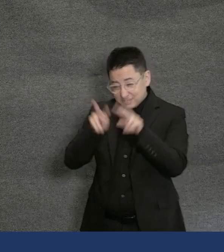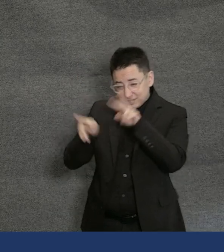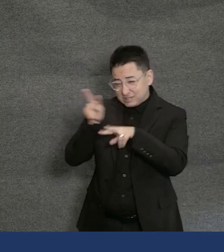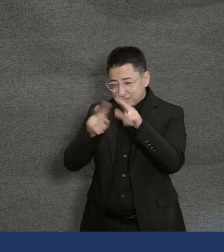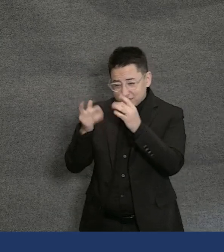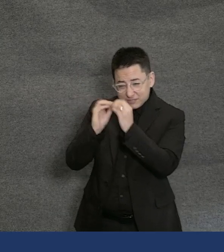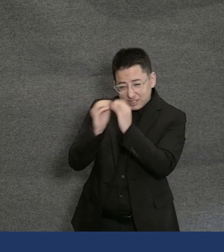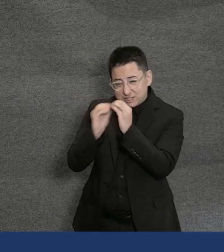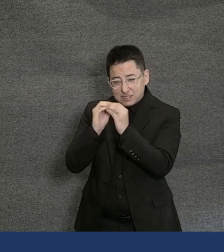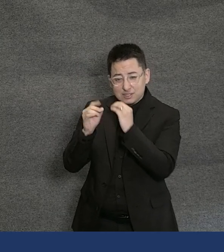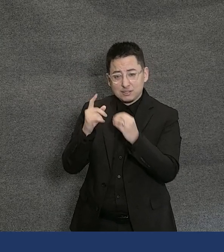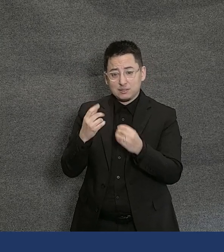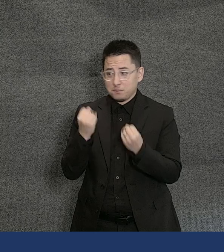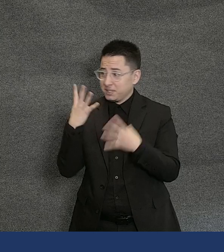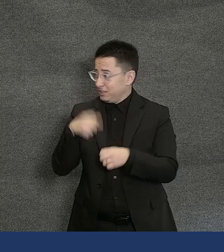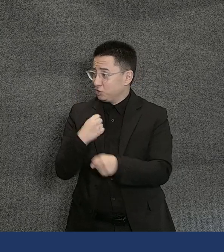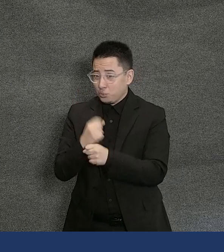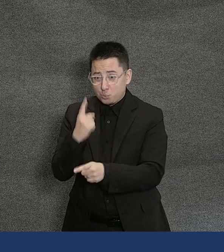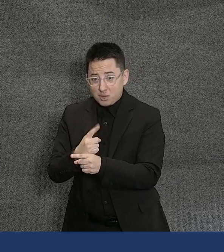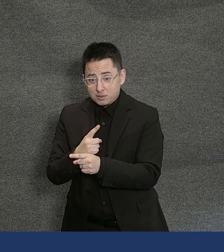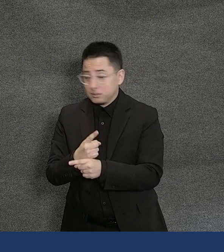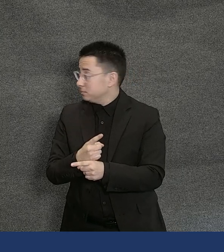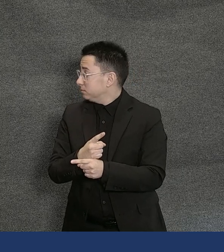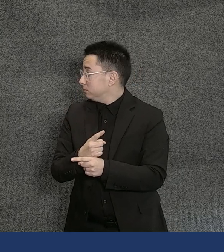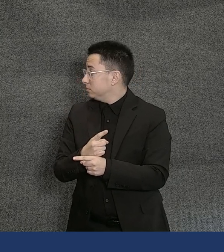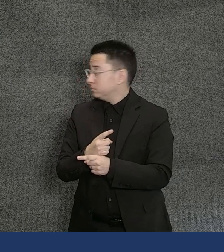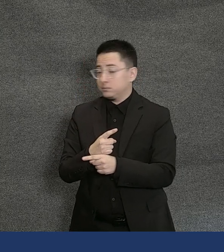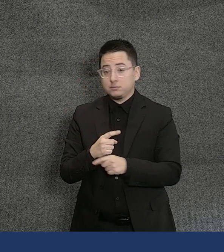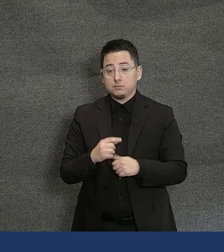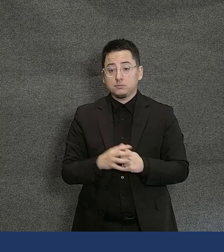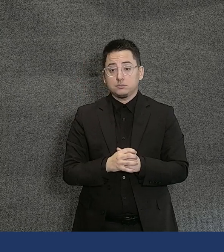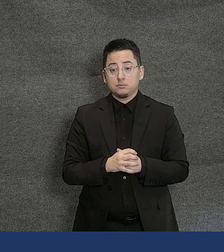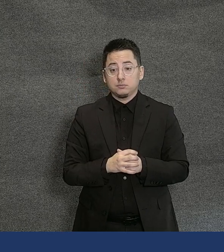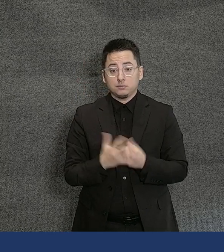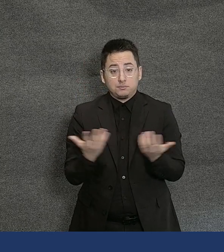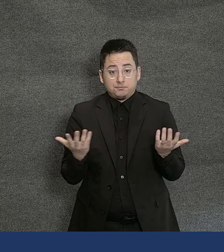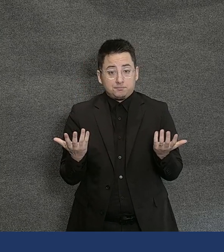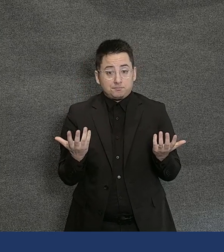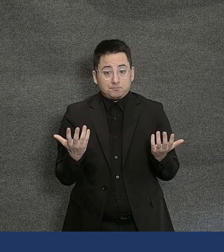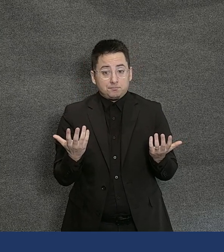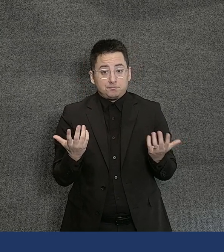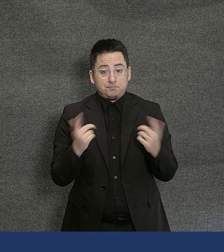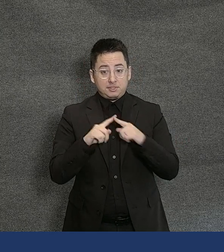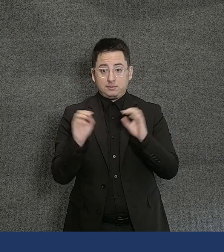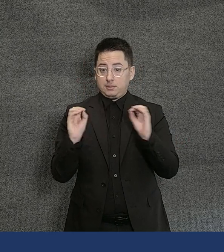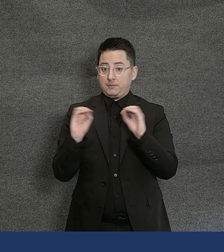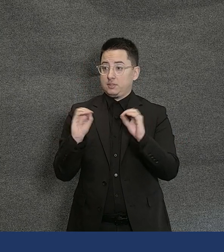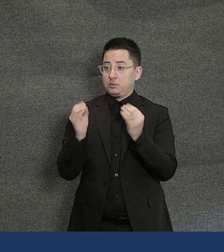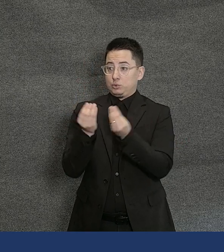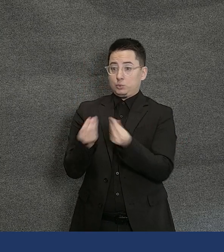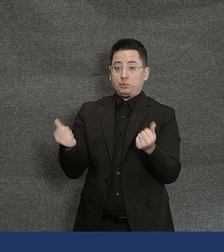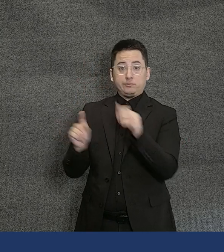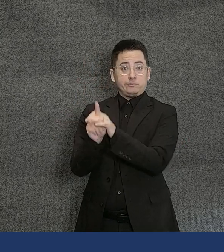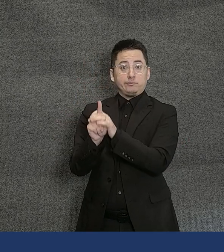as many years with little to no progress, not because of either one of you.